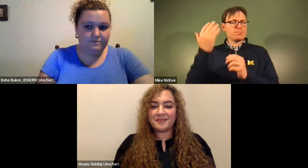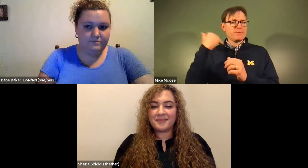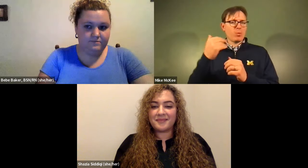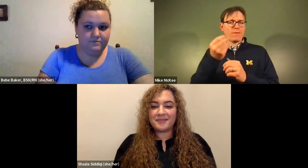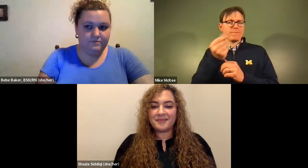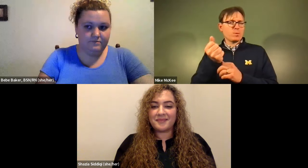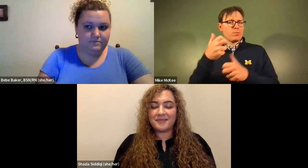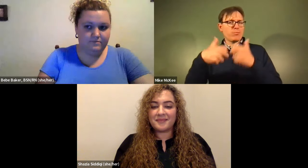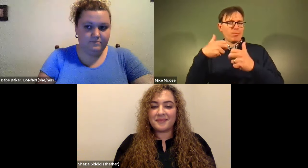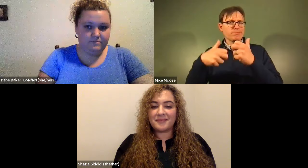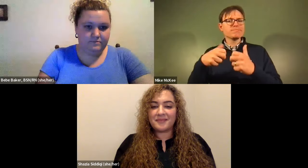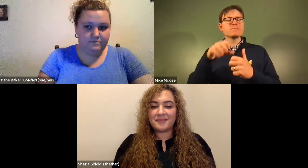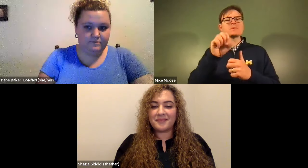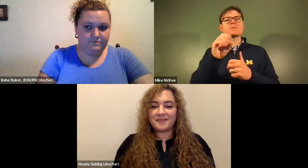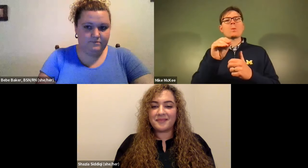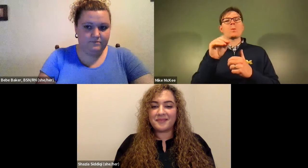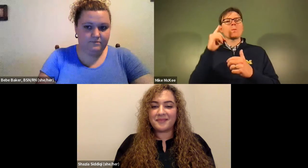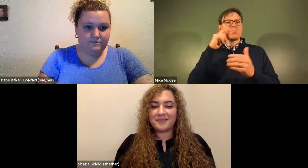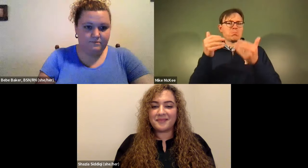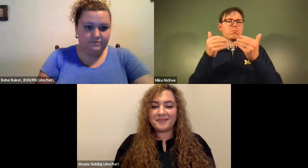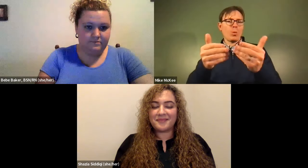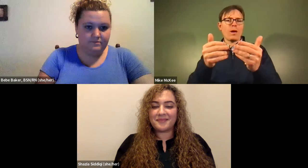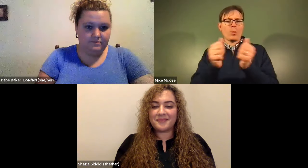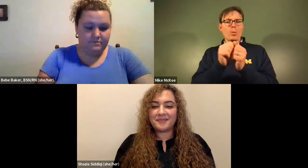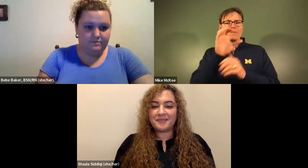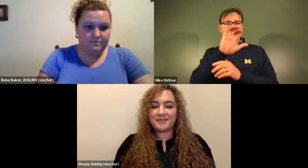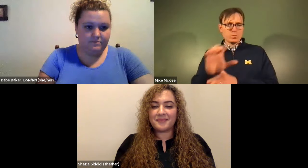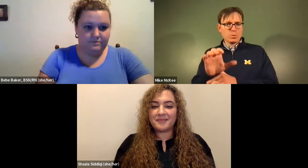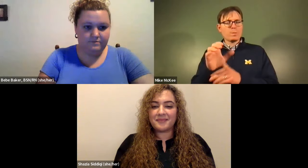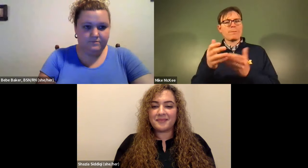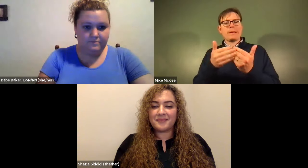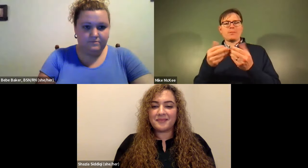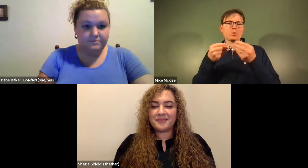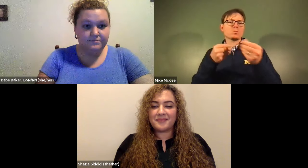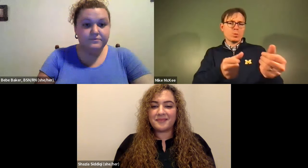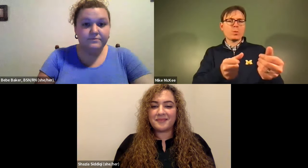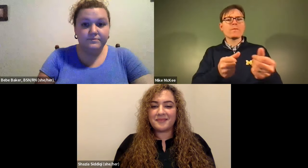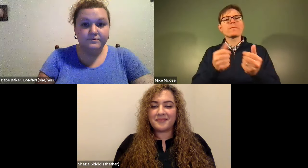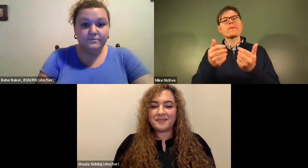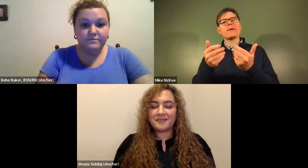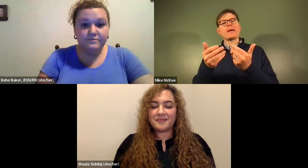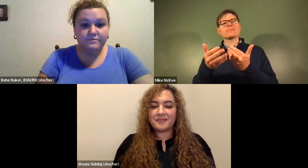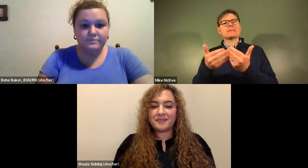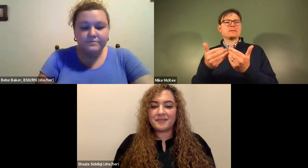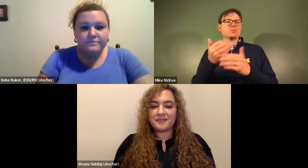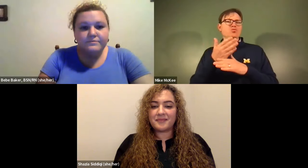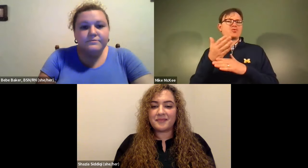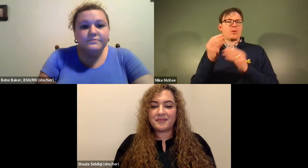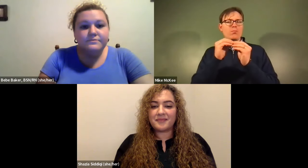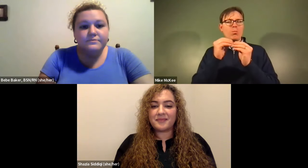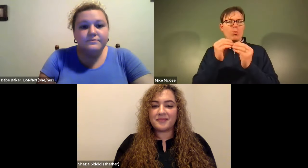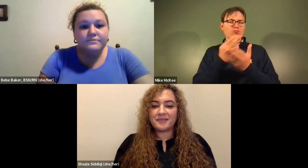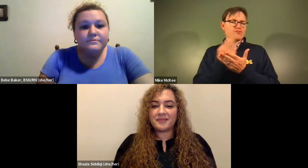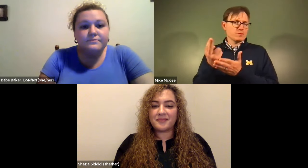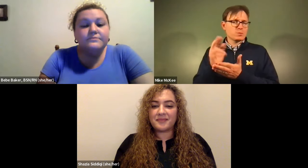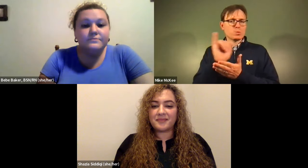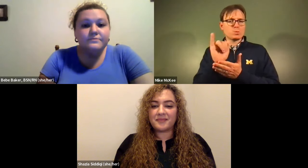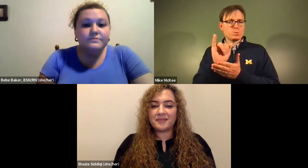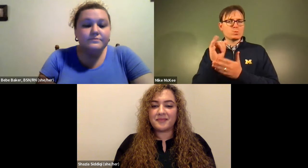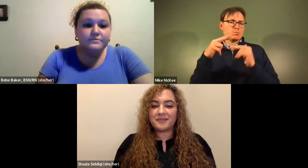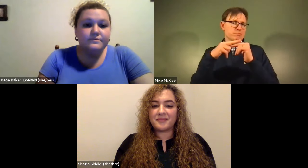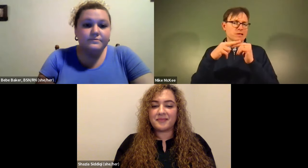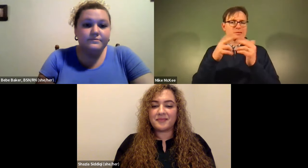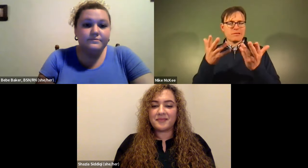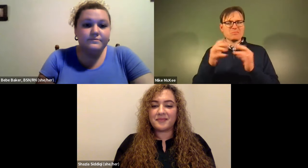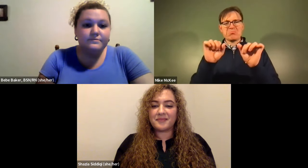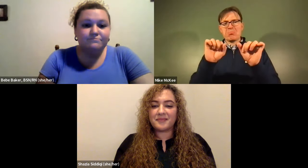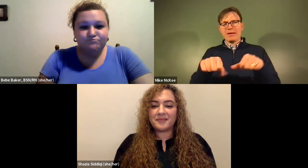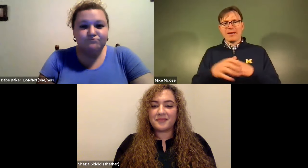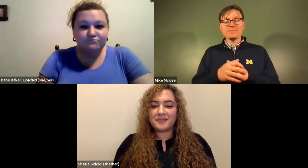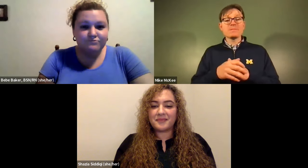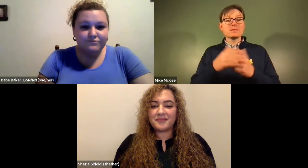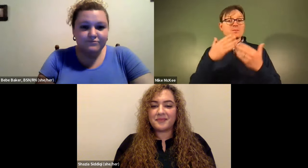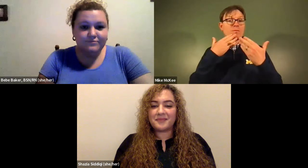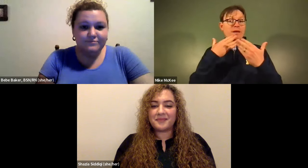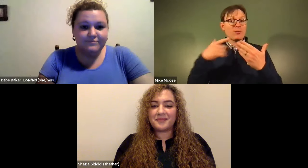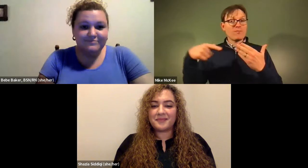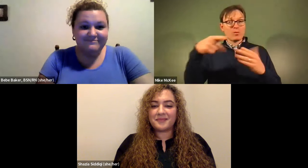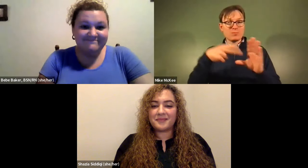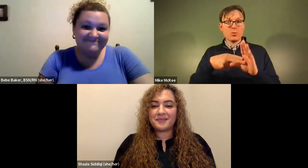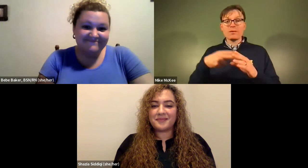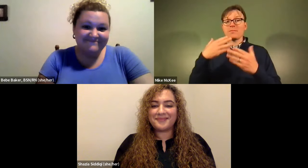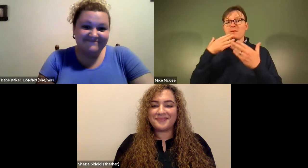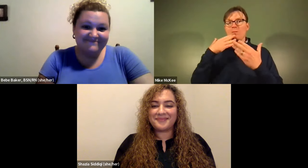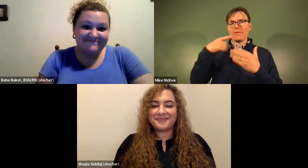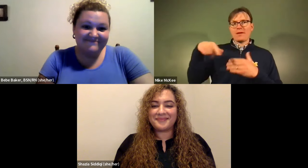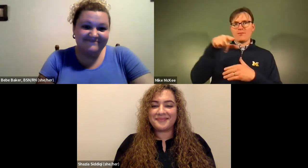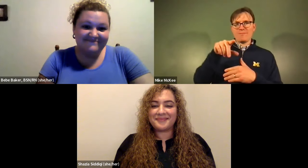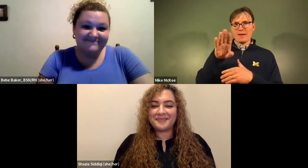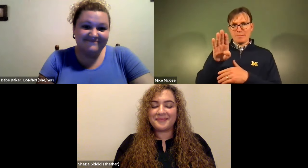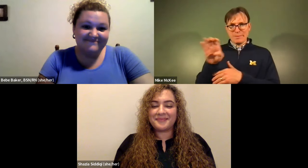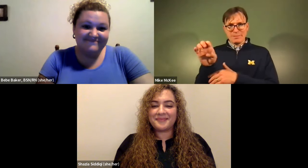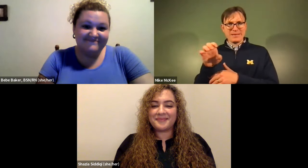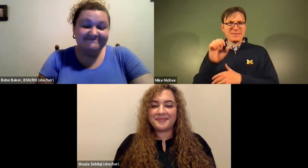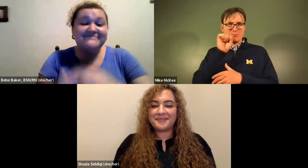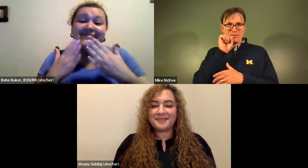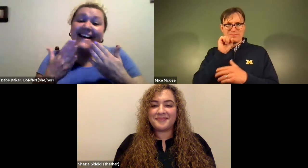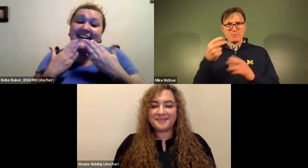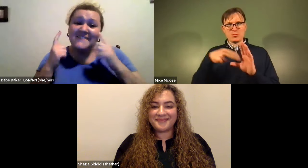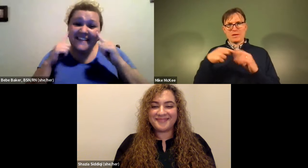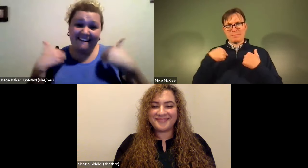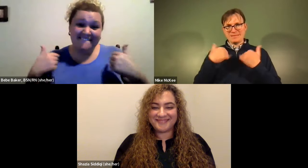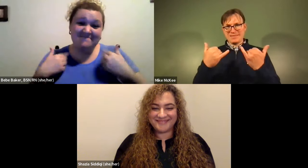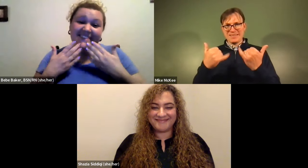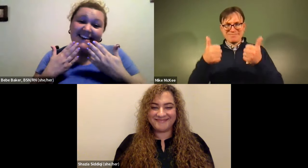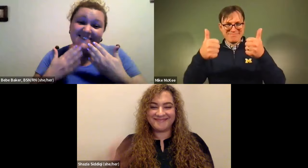James Cech: And that we're just going to avoid some technical issues now by using the single platform zoom is going to work much more smoothly, for us, and also, we can utilize the resources share slides things like that so i'd like to thank our panelists Thank you bb then.